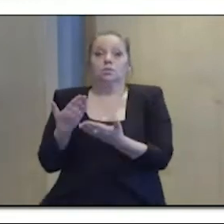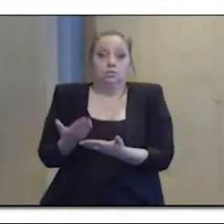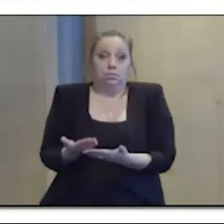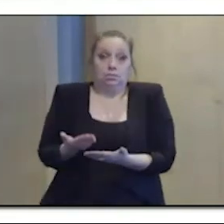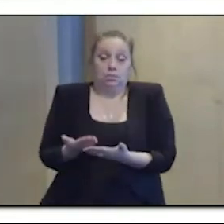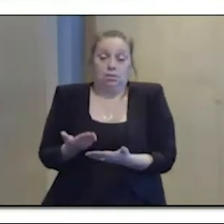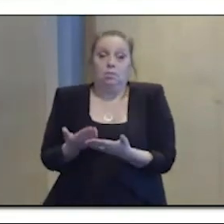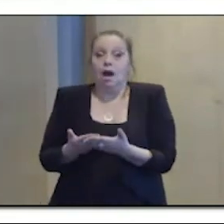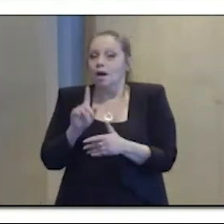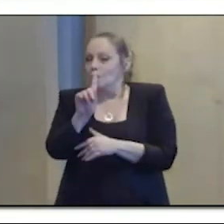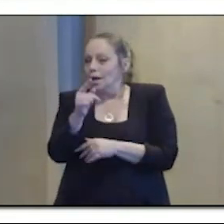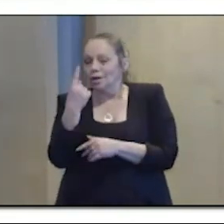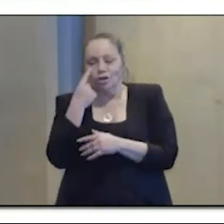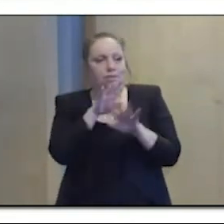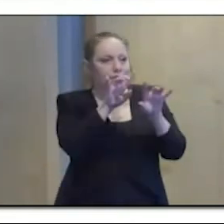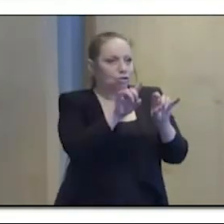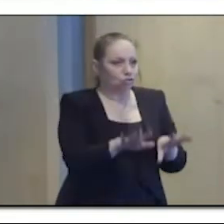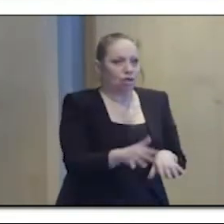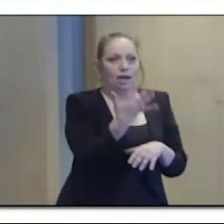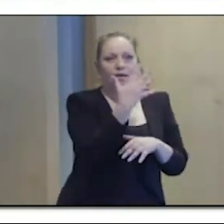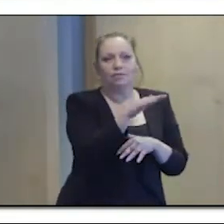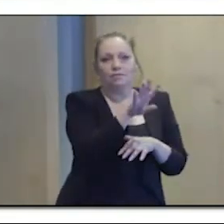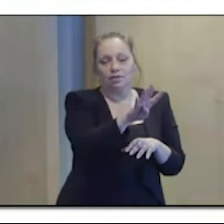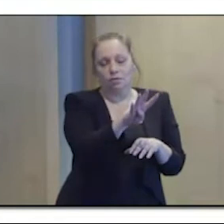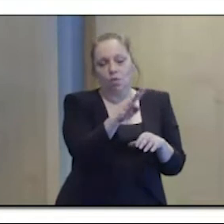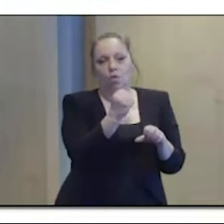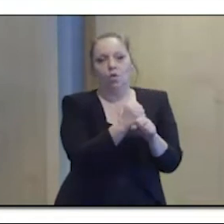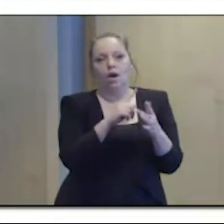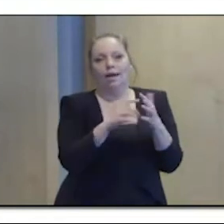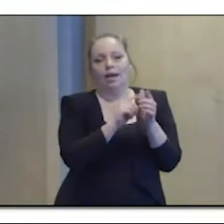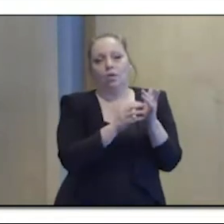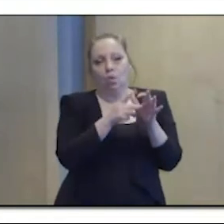but you can see that in Australia the 54 gigawatts is the total maximum amount of